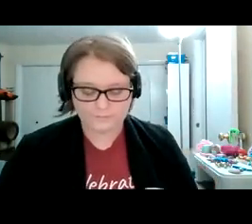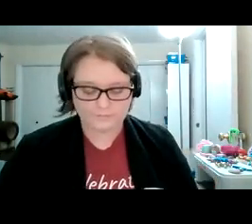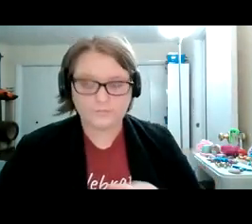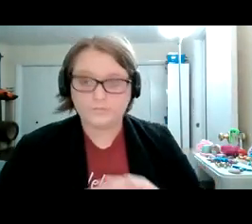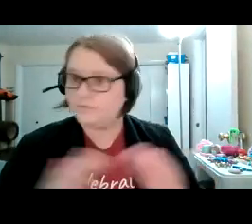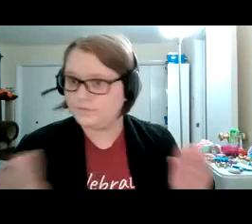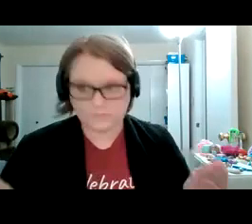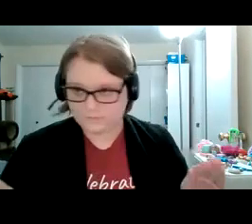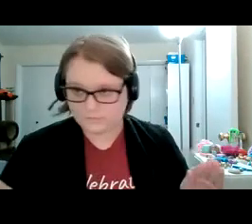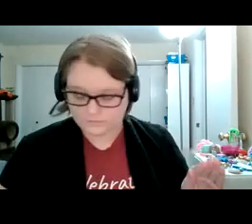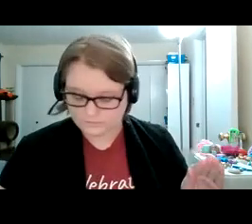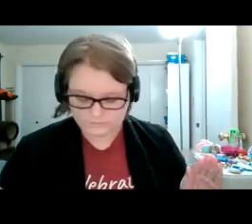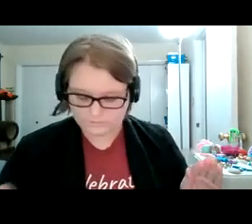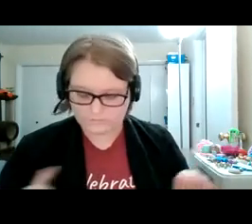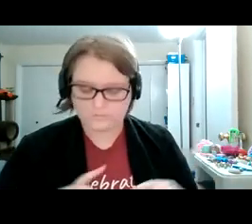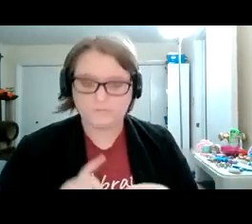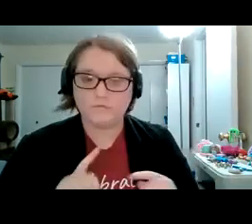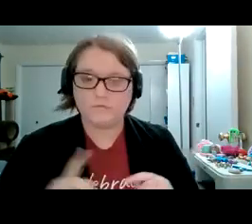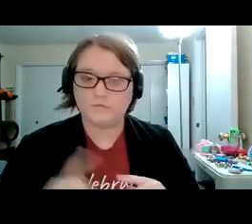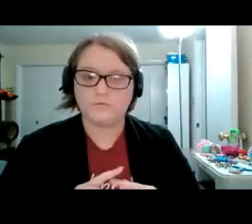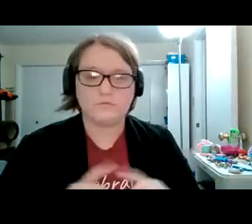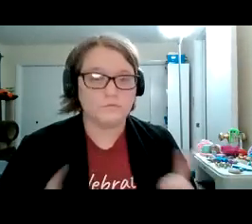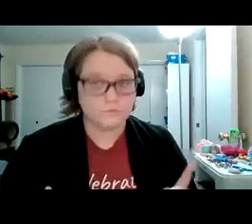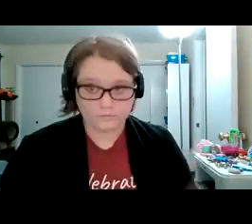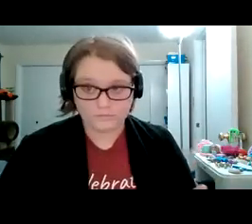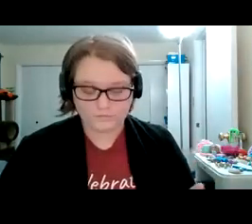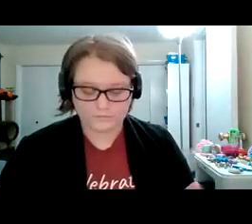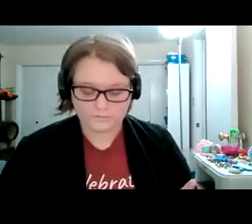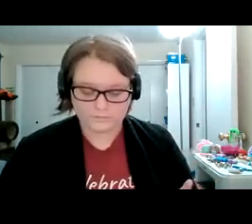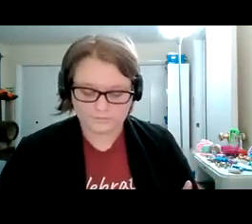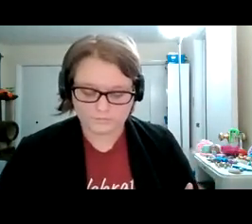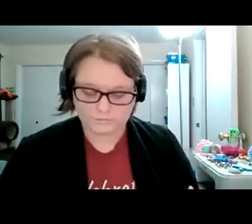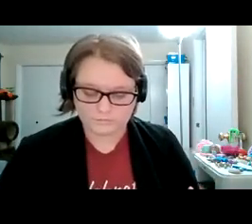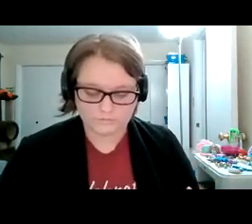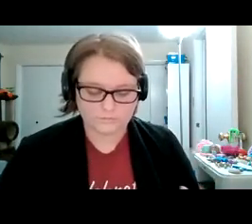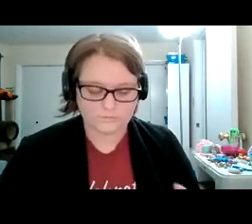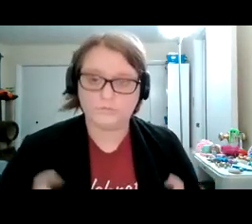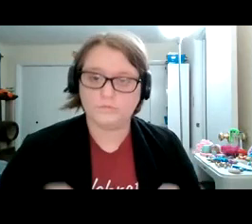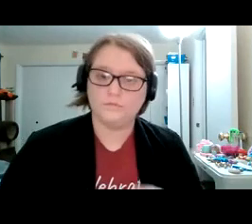It's very easy to forget that when you interact with others online there's someone else on the